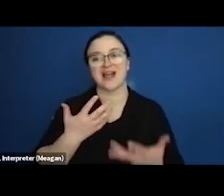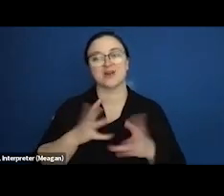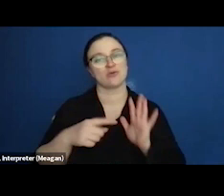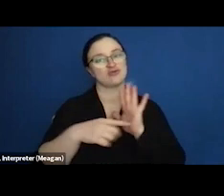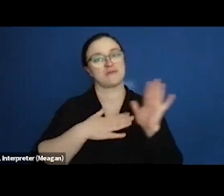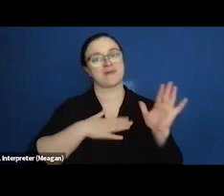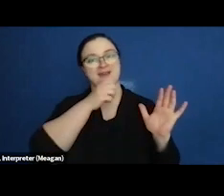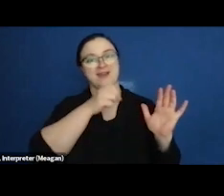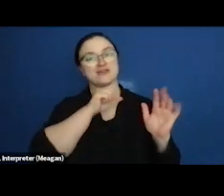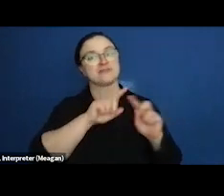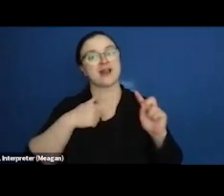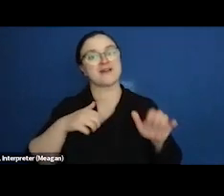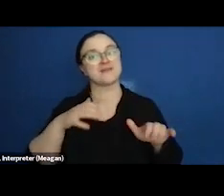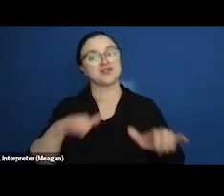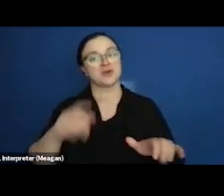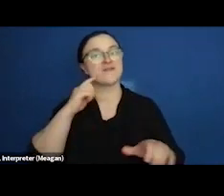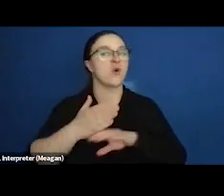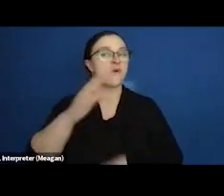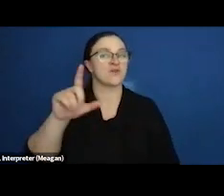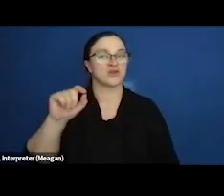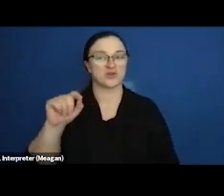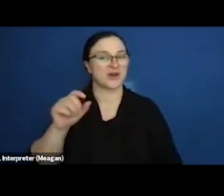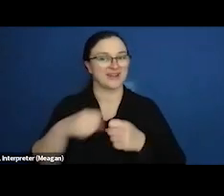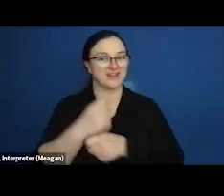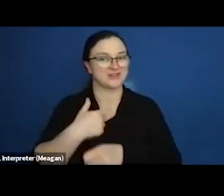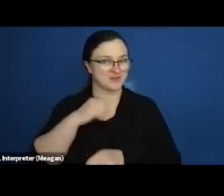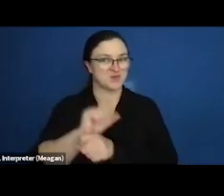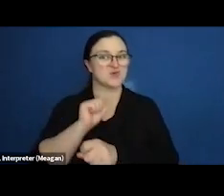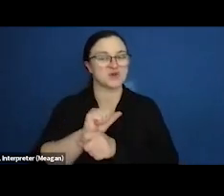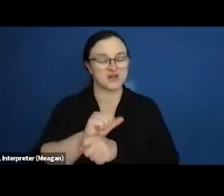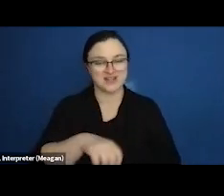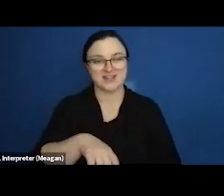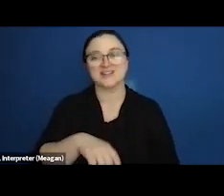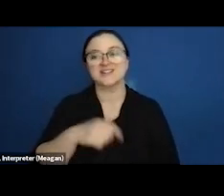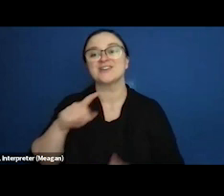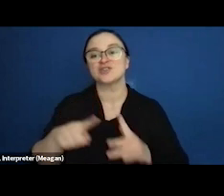but been doing this for over 20 years, and started off as a case manager.